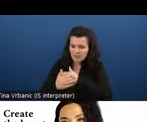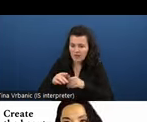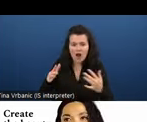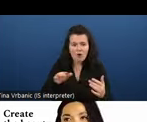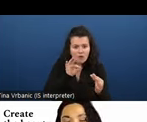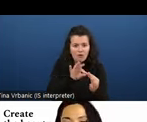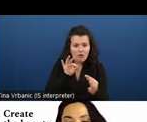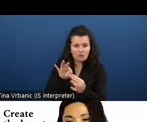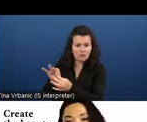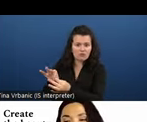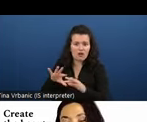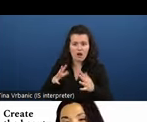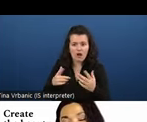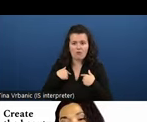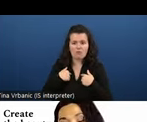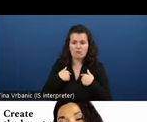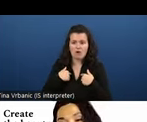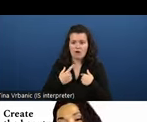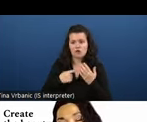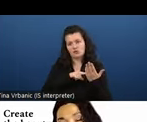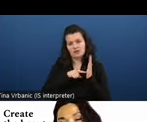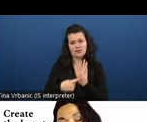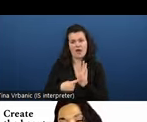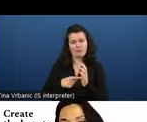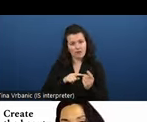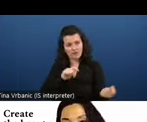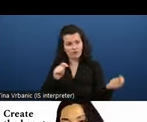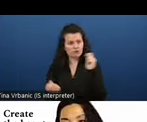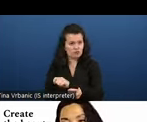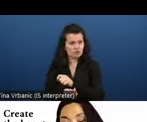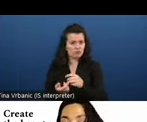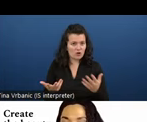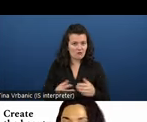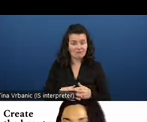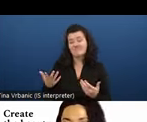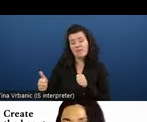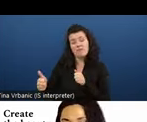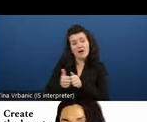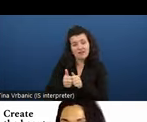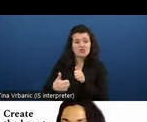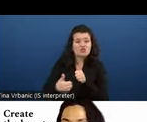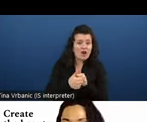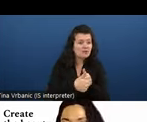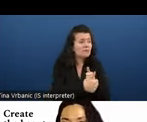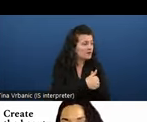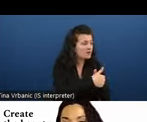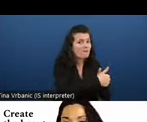that we driving this agenda forward, 15:20:18 and it's through these initiatives through these partnerships, understanding what is within our control what is within